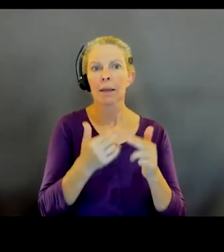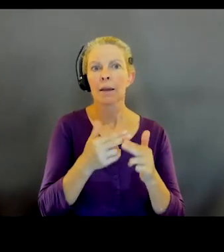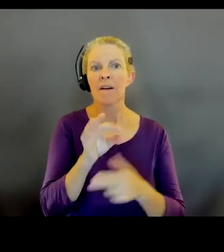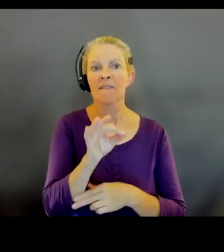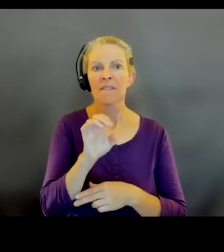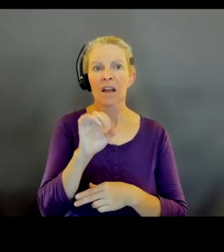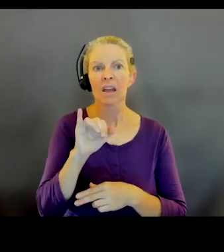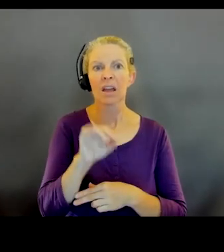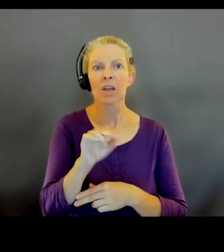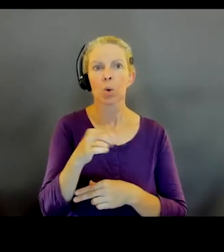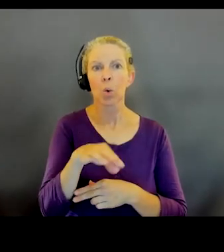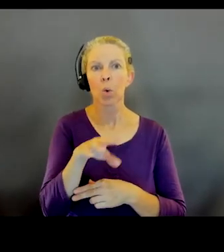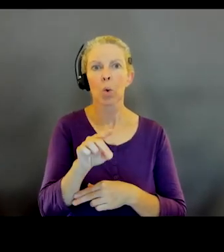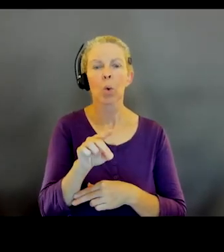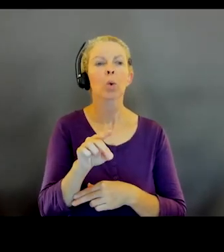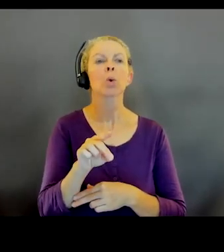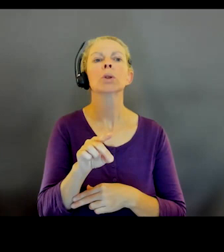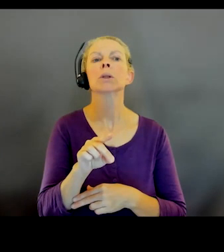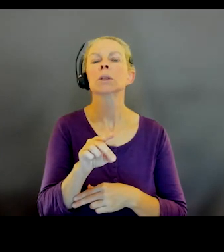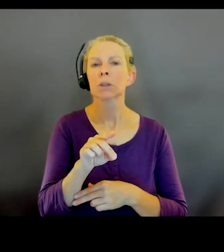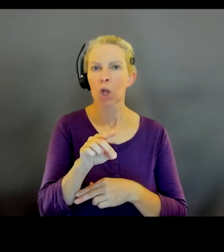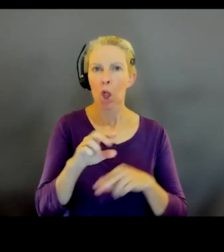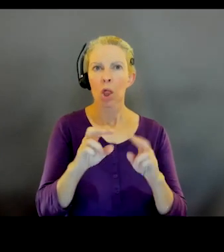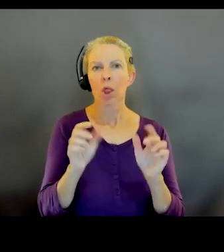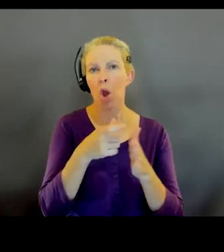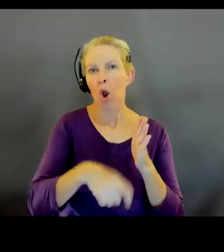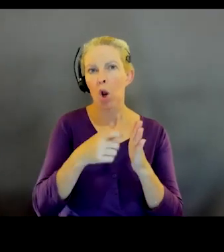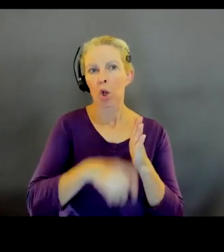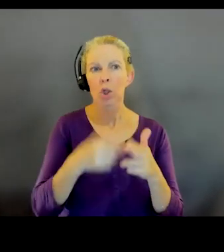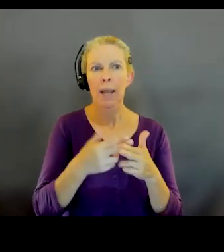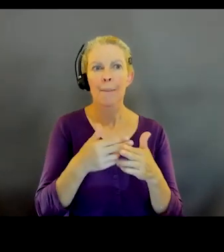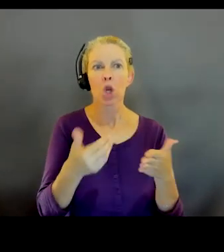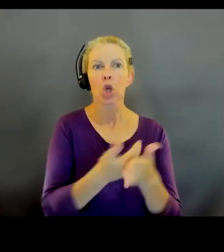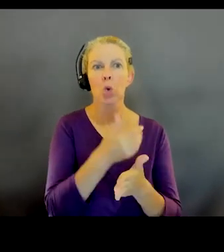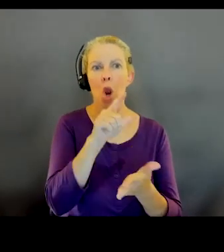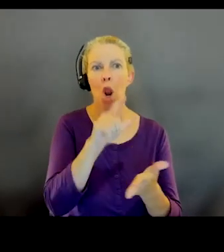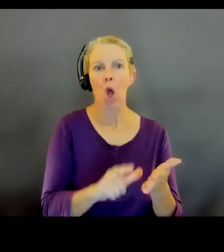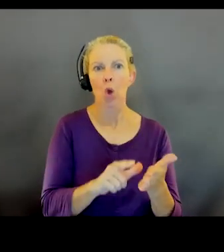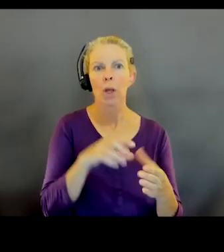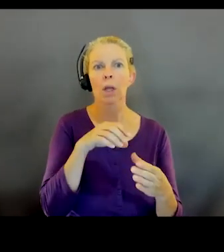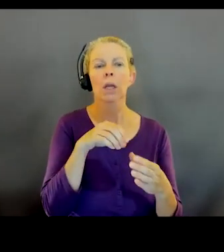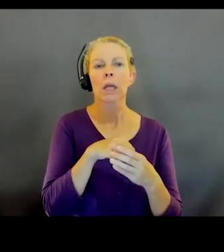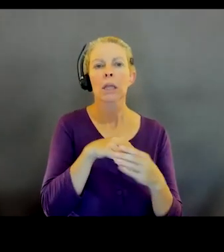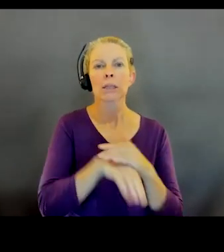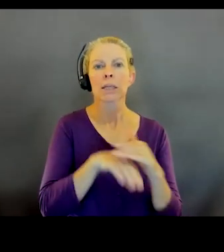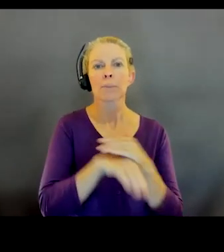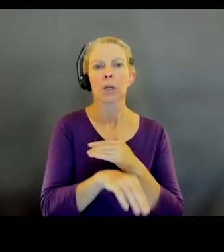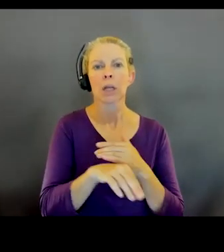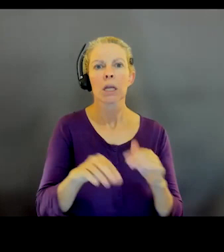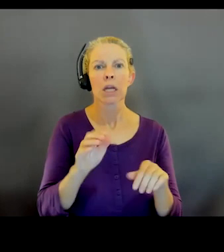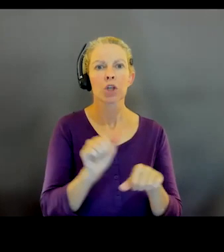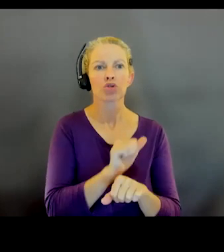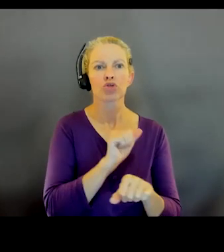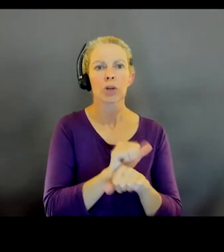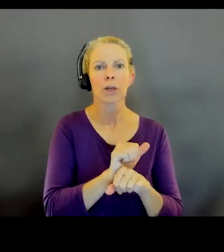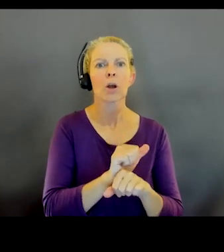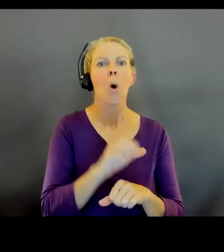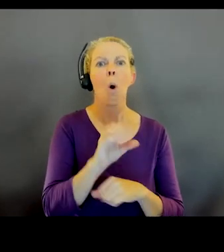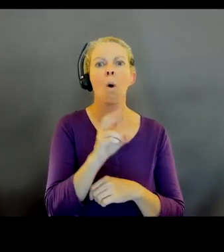Accessibility "Industry": overlay company sues globally recognized accessibility expert," Adrian